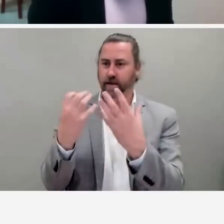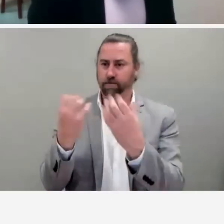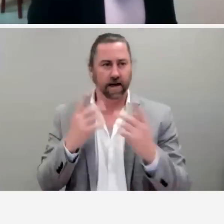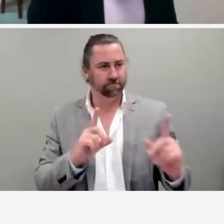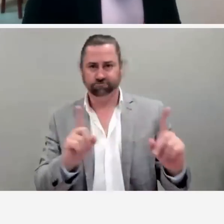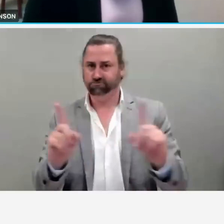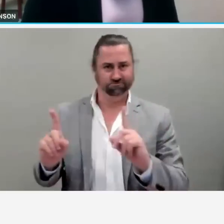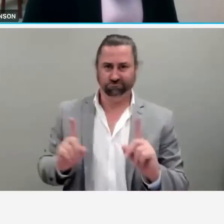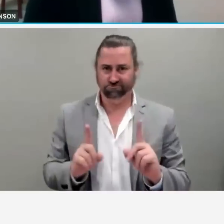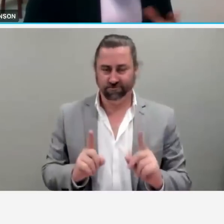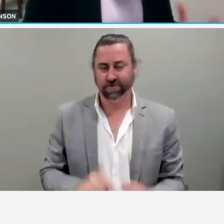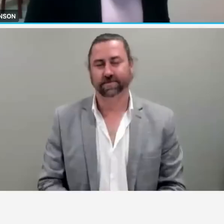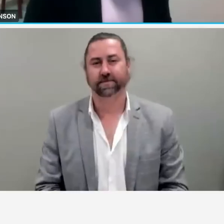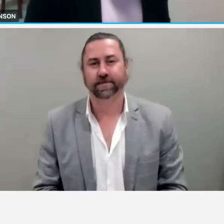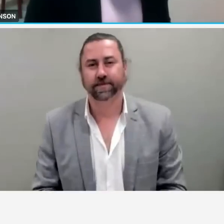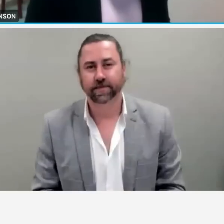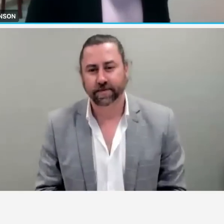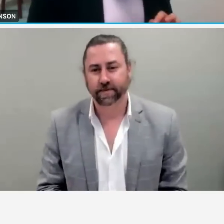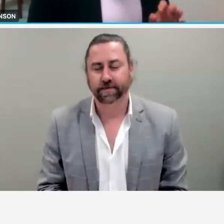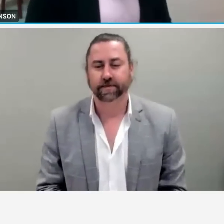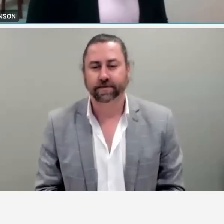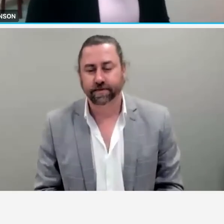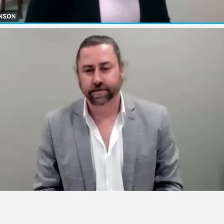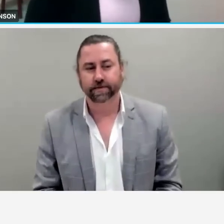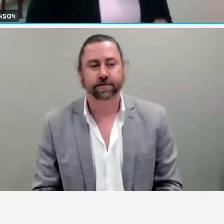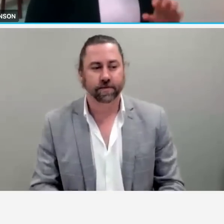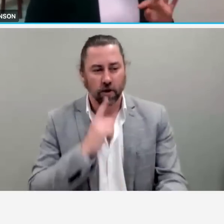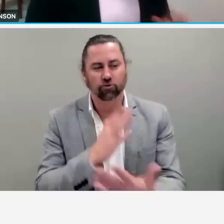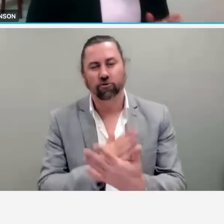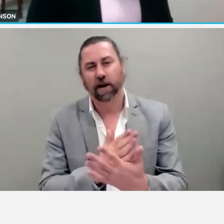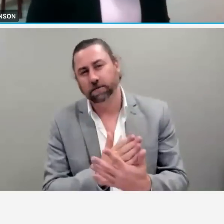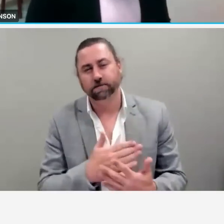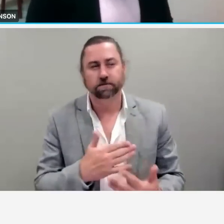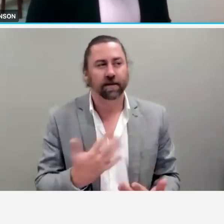So we've grouped the feedback into six broad categories and I'll go through each one of these